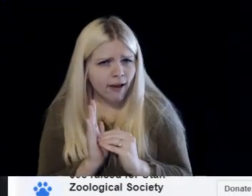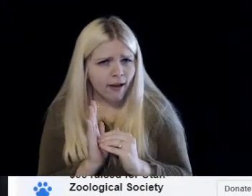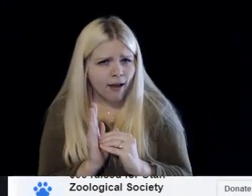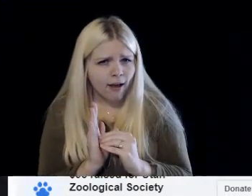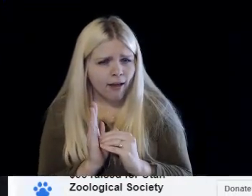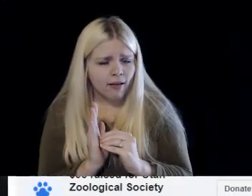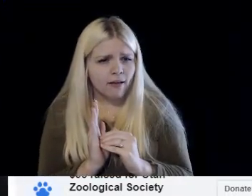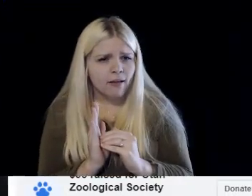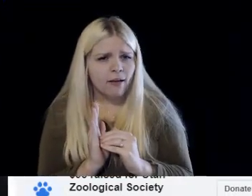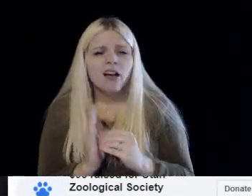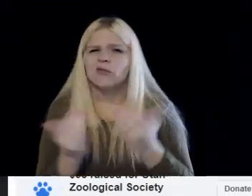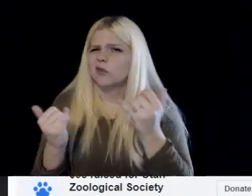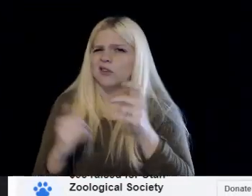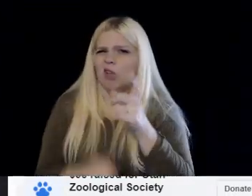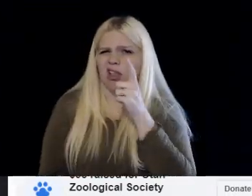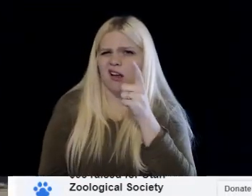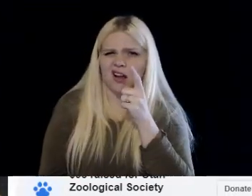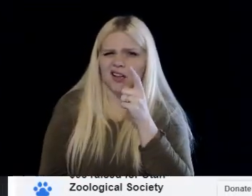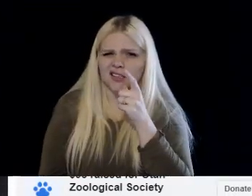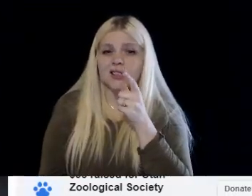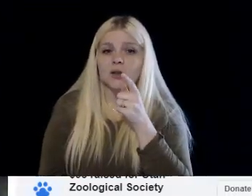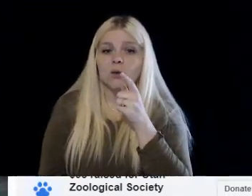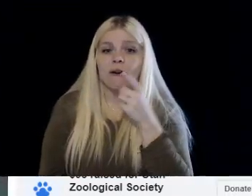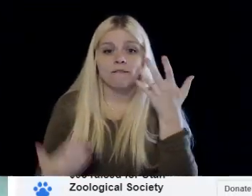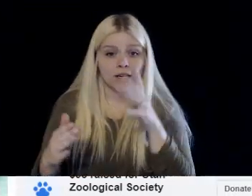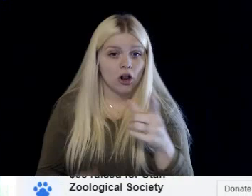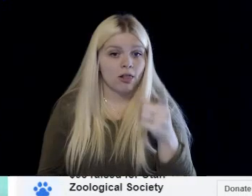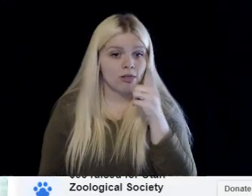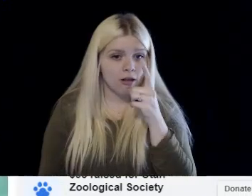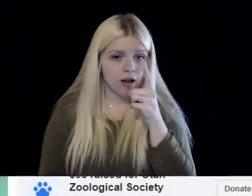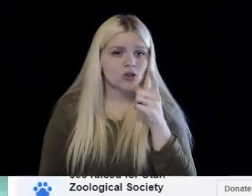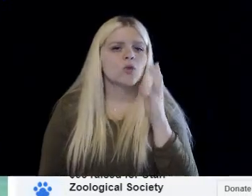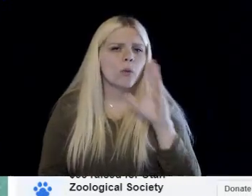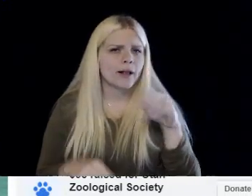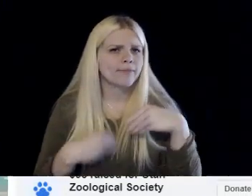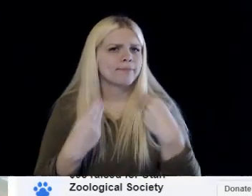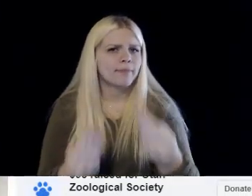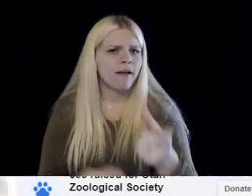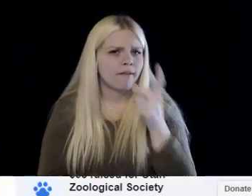Michelle: We're gonna go to lunch, and as soon as we're done with lunch, we're gonna do their lunch. Erica: Okay. Michelle: So they are still getting fed